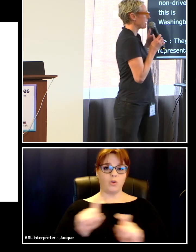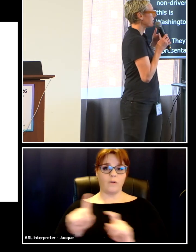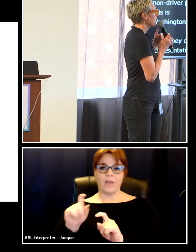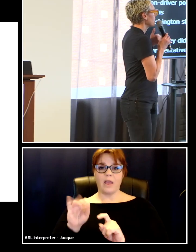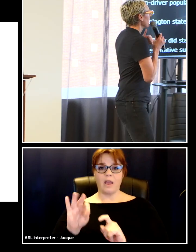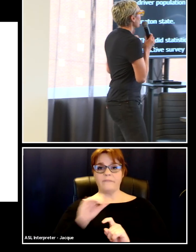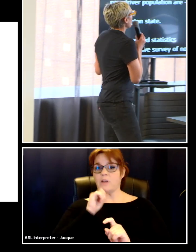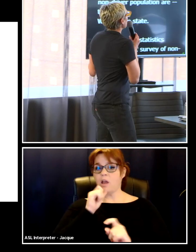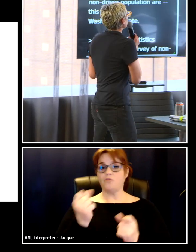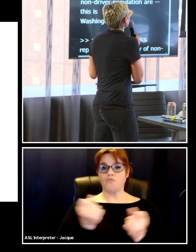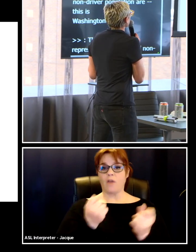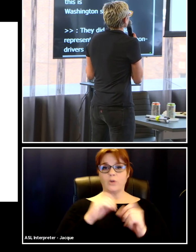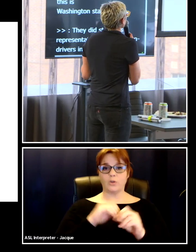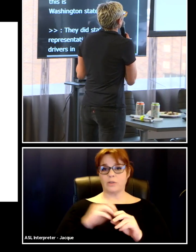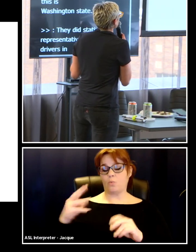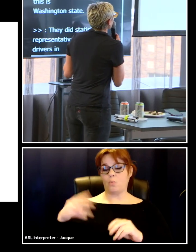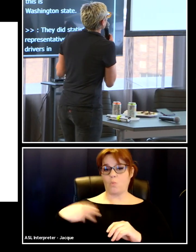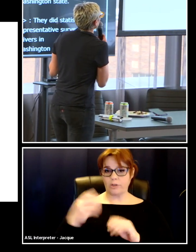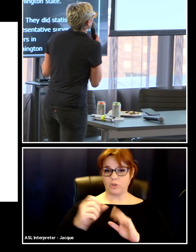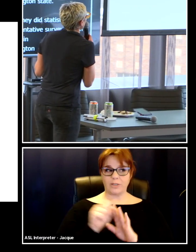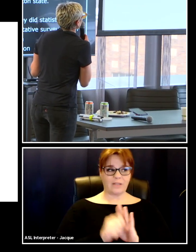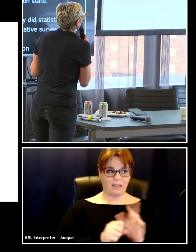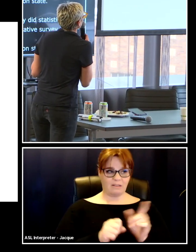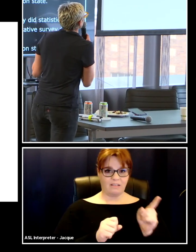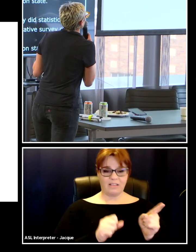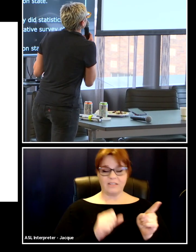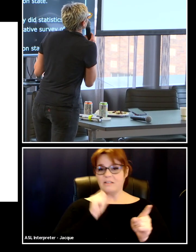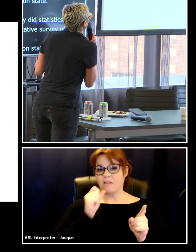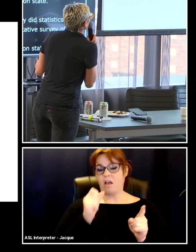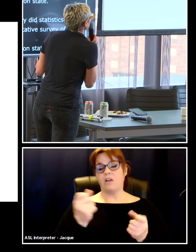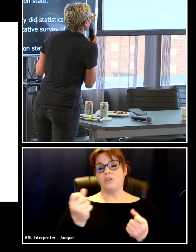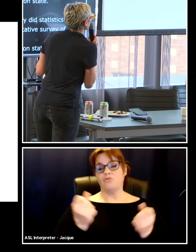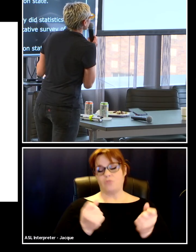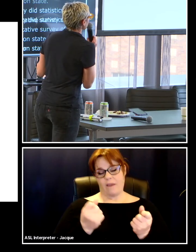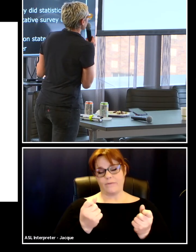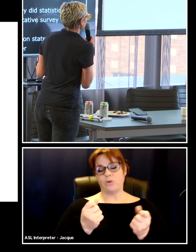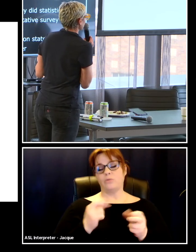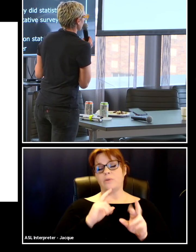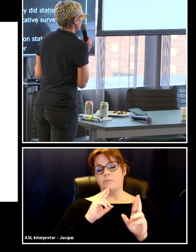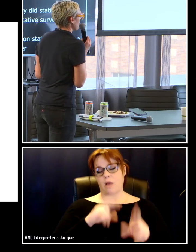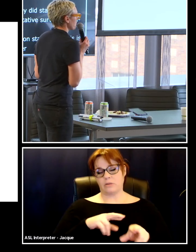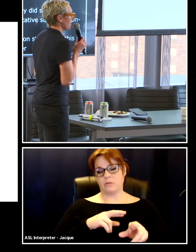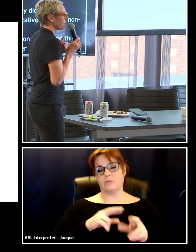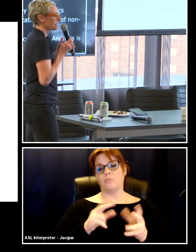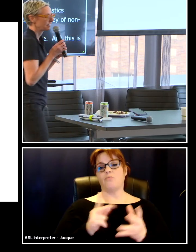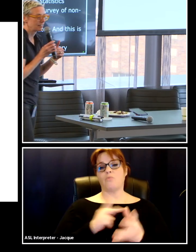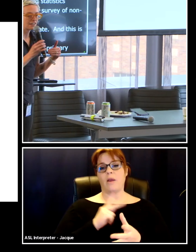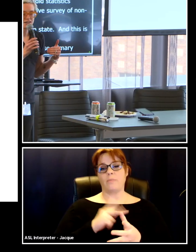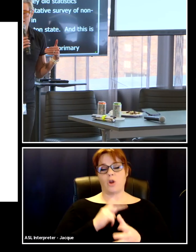state. Um, and this is non-driver. Um, surveyed response, uh, primary reason for not driving. Um,